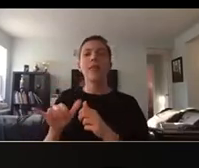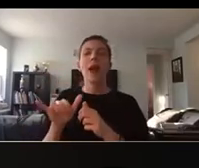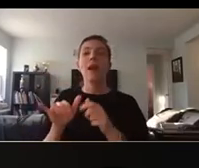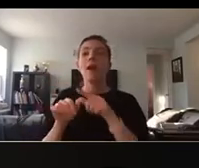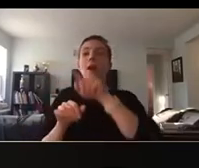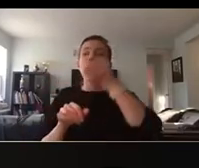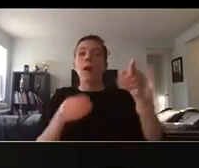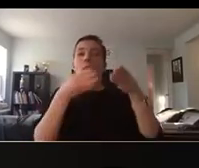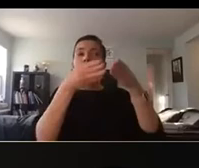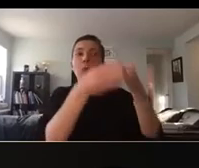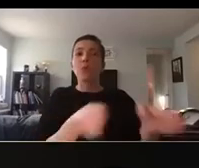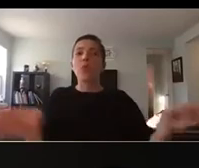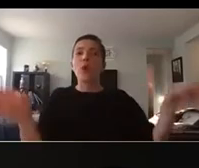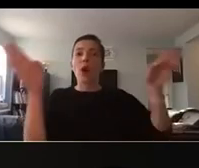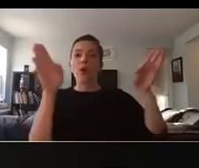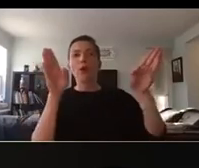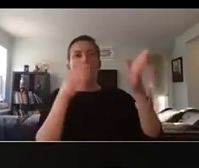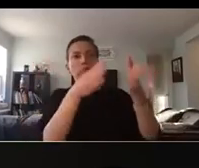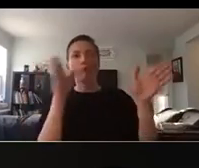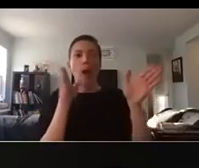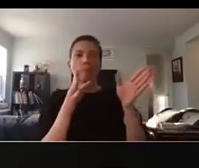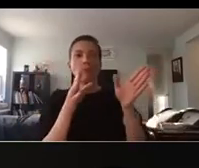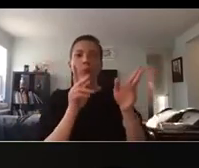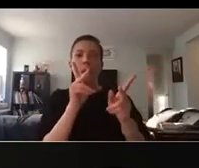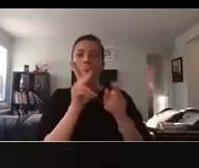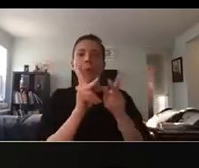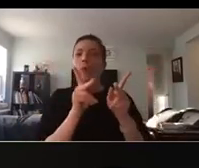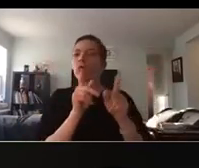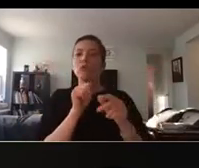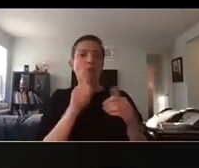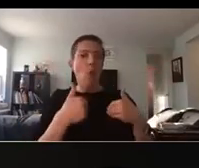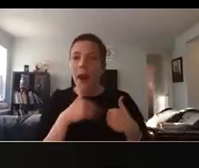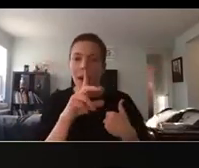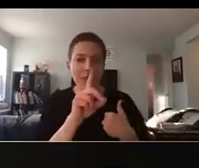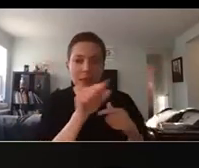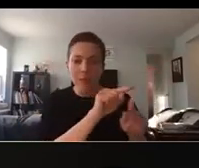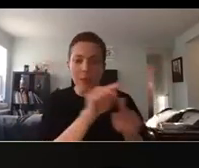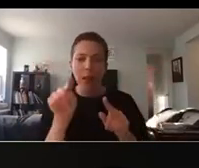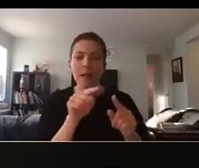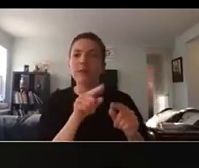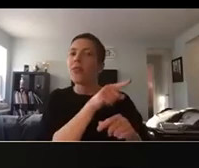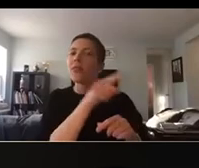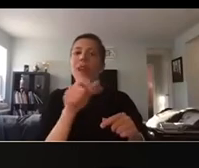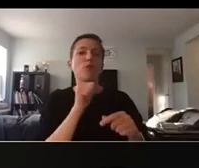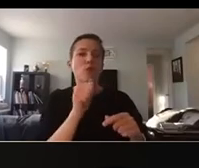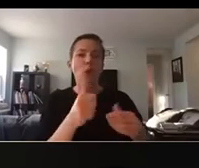difficult, is that okay, the broader uh, society, people who don't have disabilities,